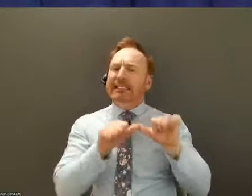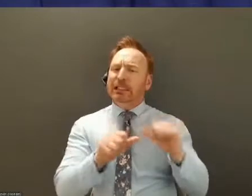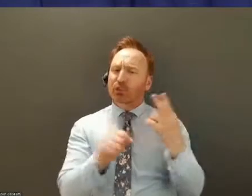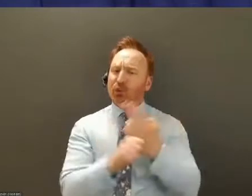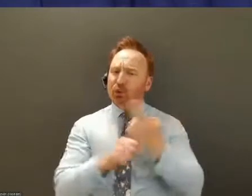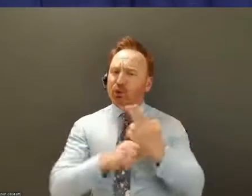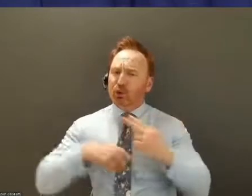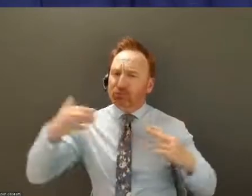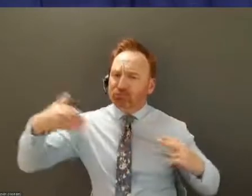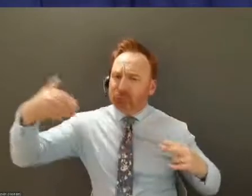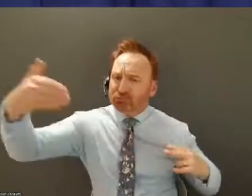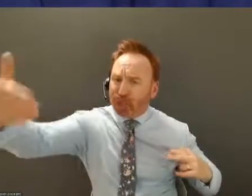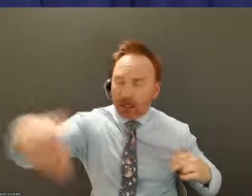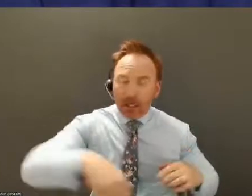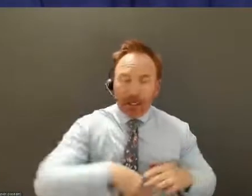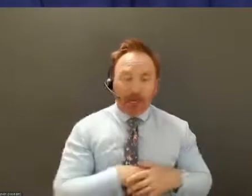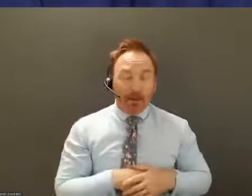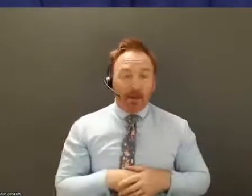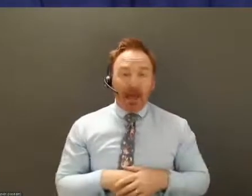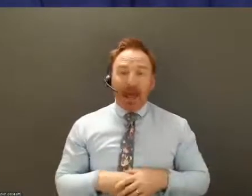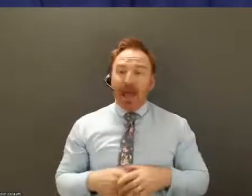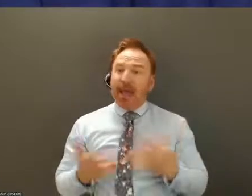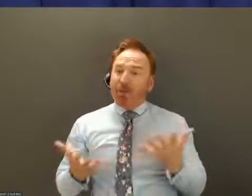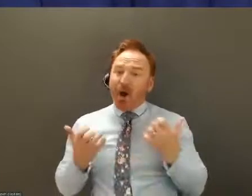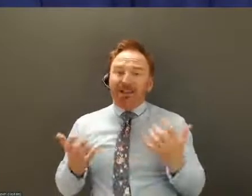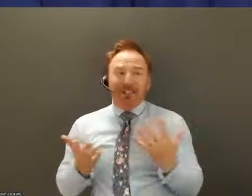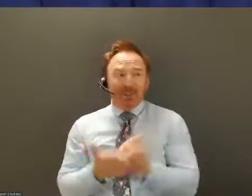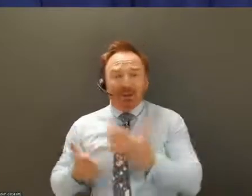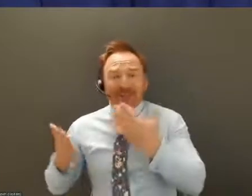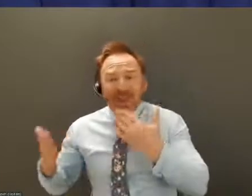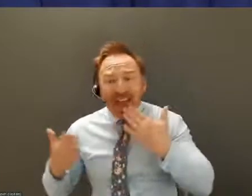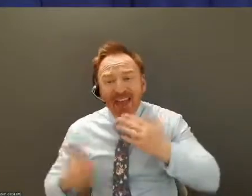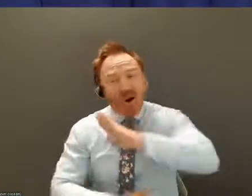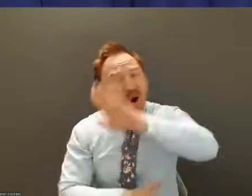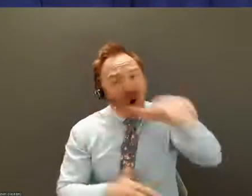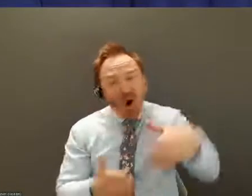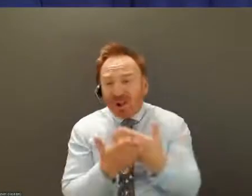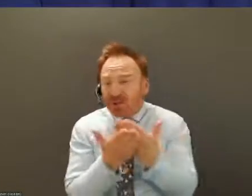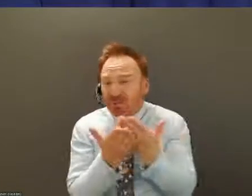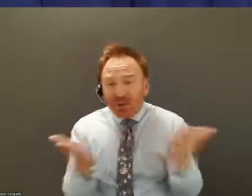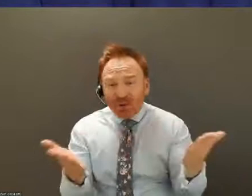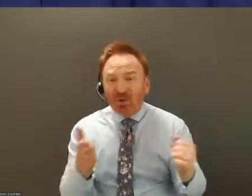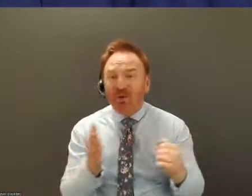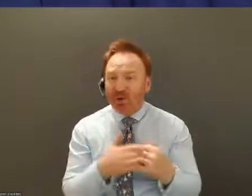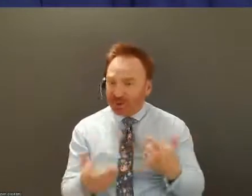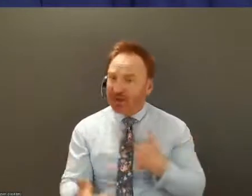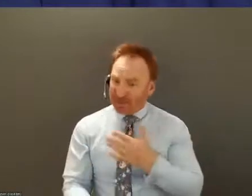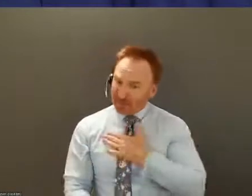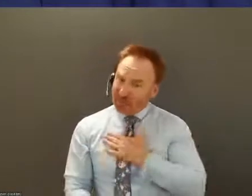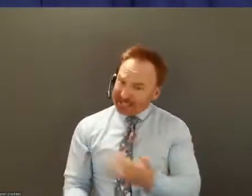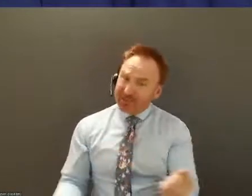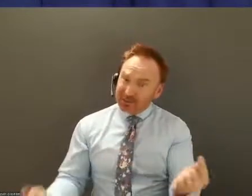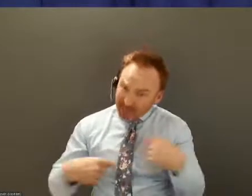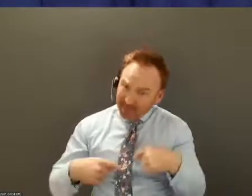and to their contacts are to draw maps of transmission so we can understand what is driving